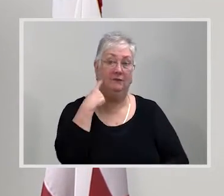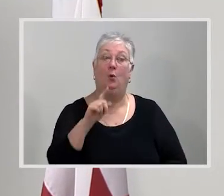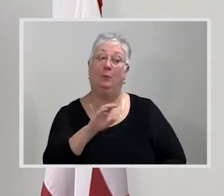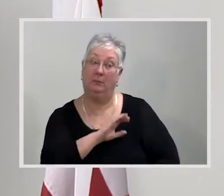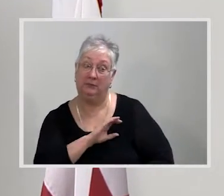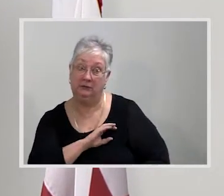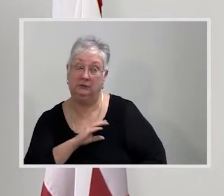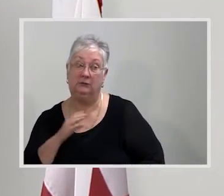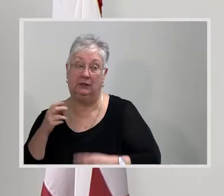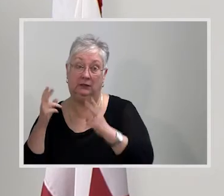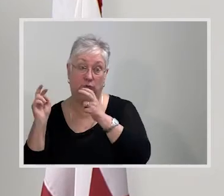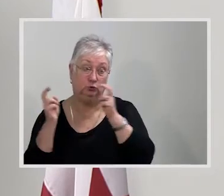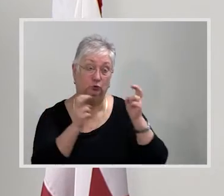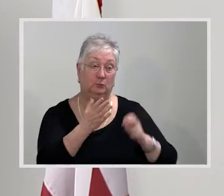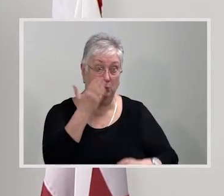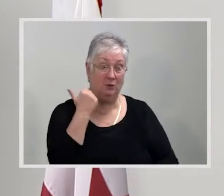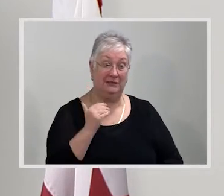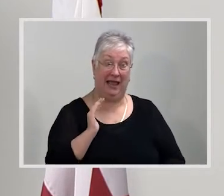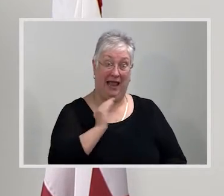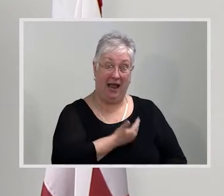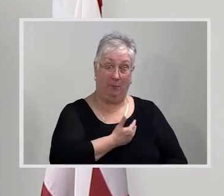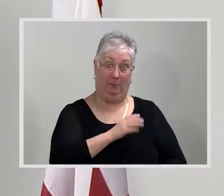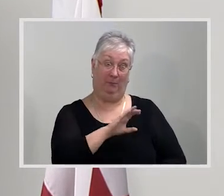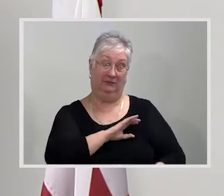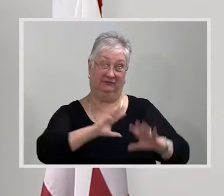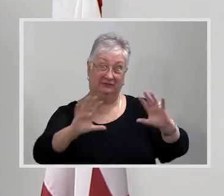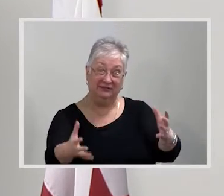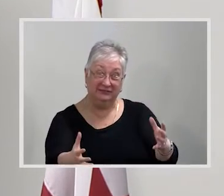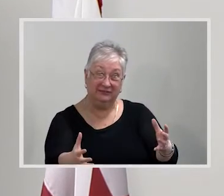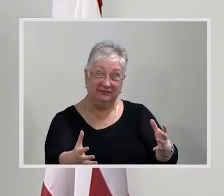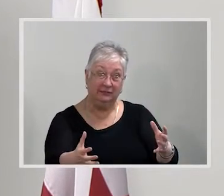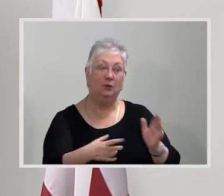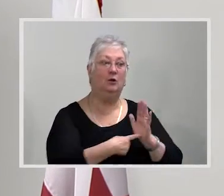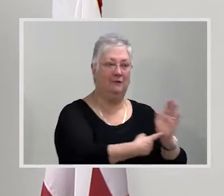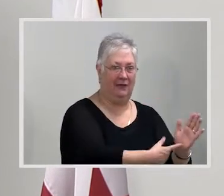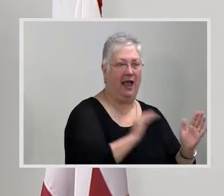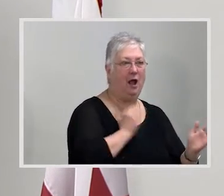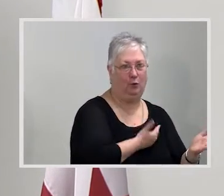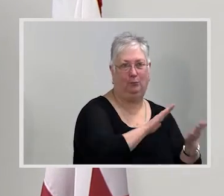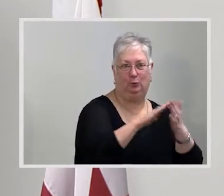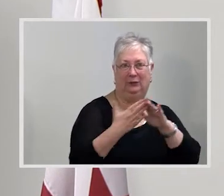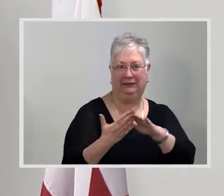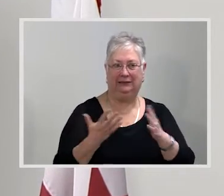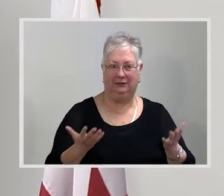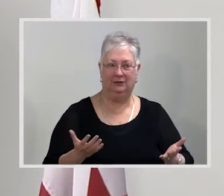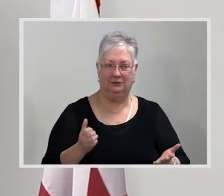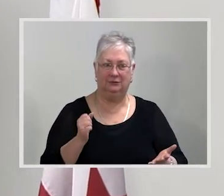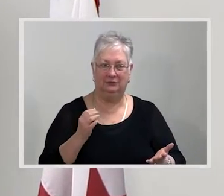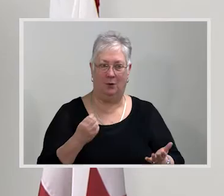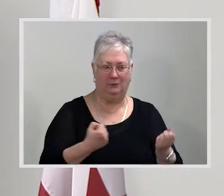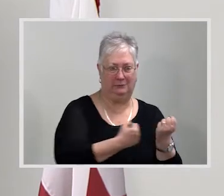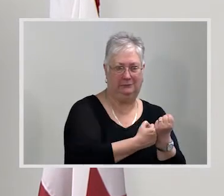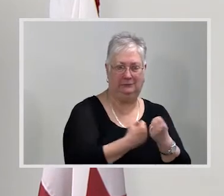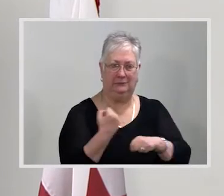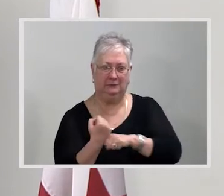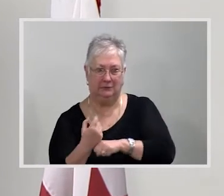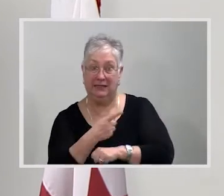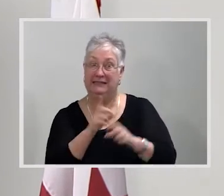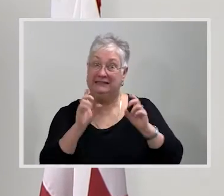HAVE A FORCE THAT REFLECTS OUR COMMUNITY. D.C. RESIDENTS WHO CARE ABOUT D.C., RIGHT? SO WE WANT TO CONTINUE TO BUILD ON THAT.